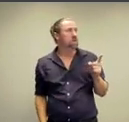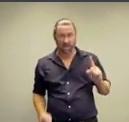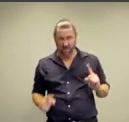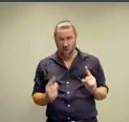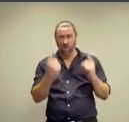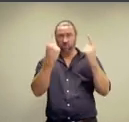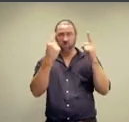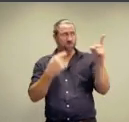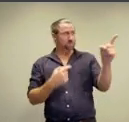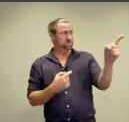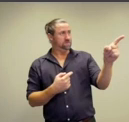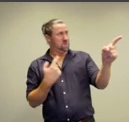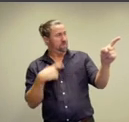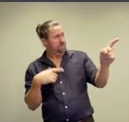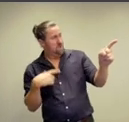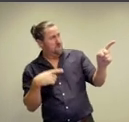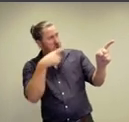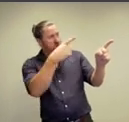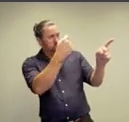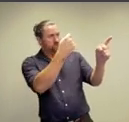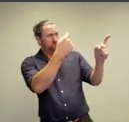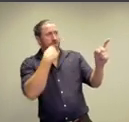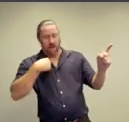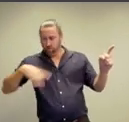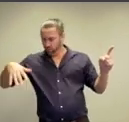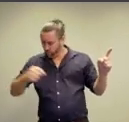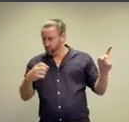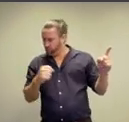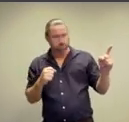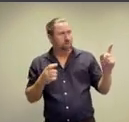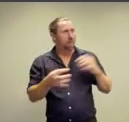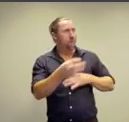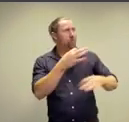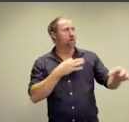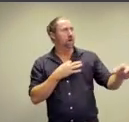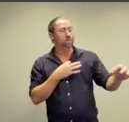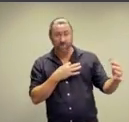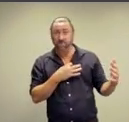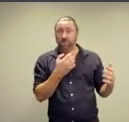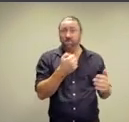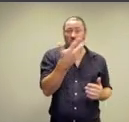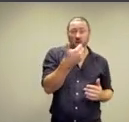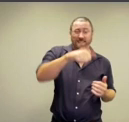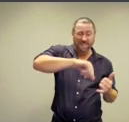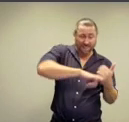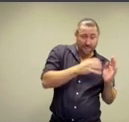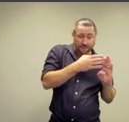unheard of. It was really significant and what's really interesting too is that it was a real precursor